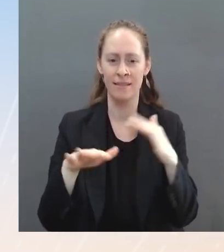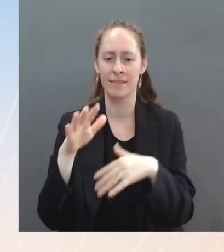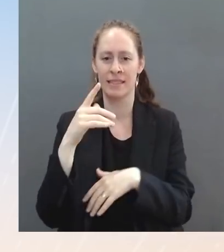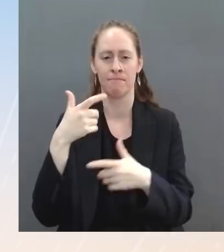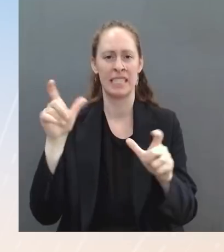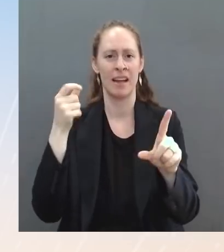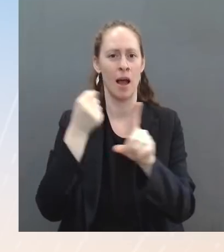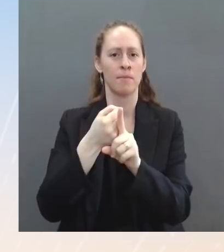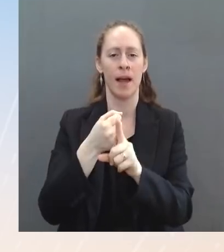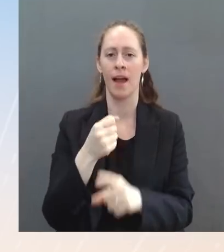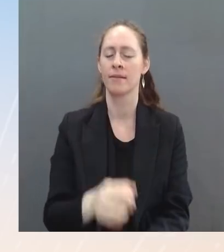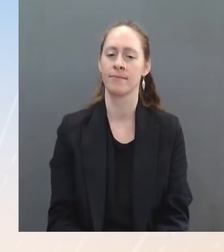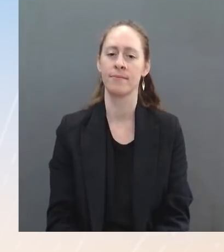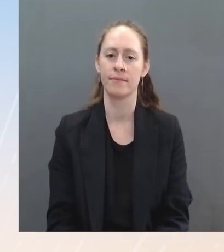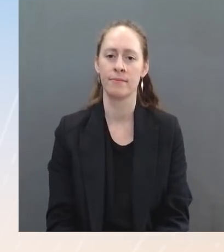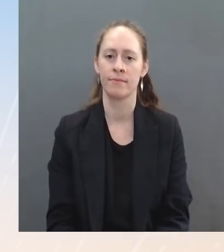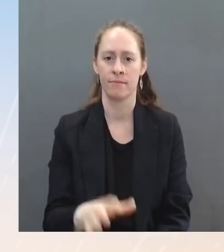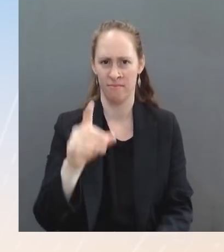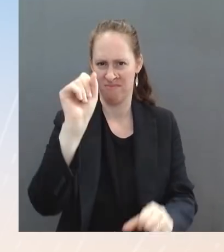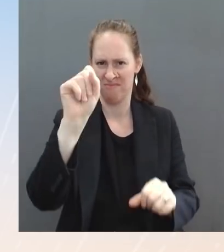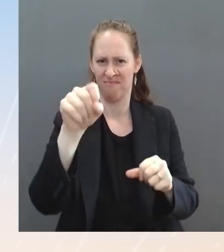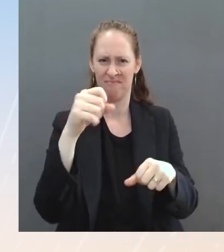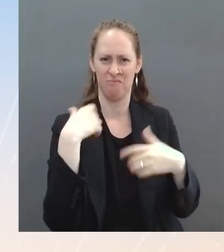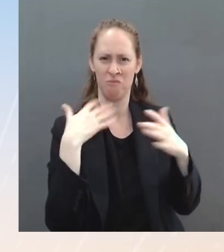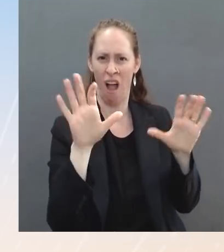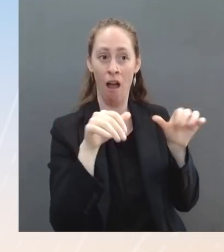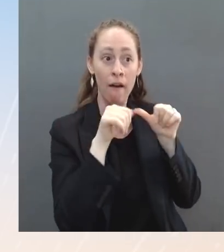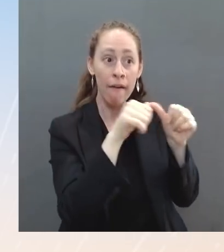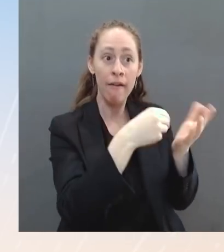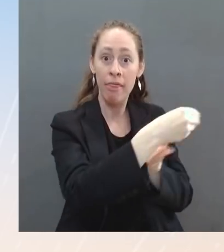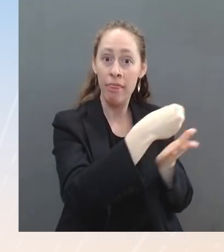The scale of the release is unprecedented -- so, a million barrels a day --